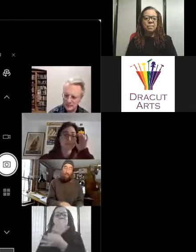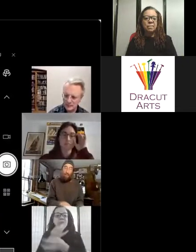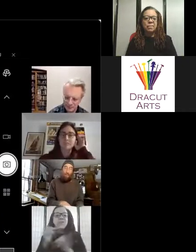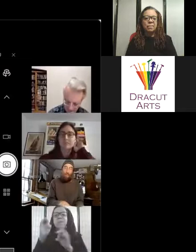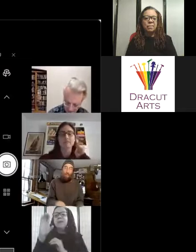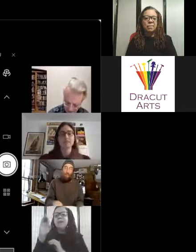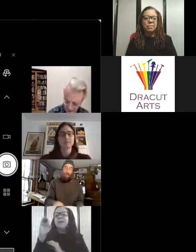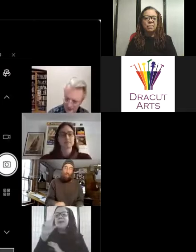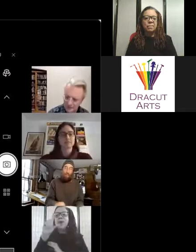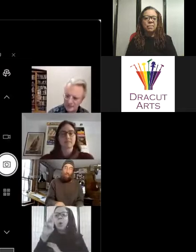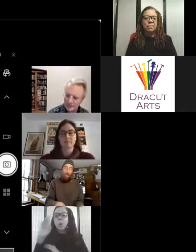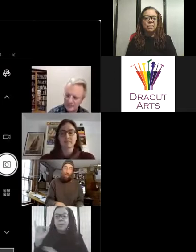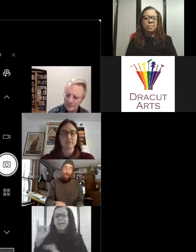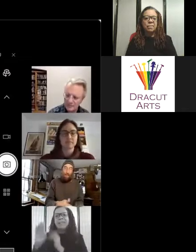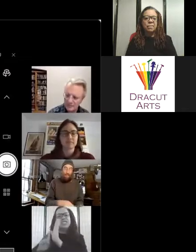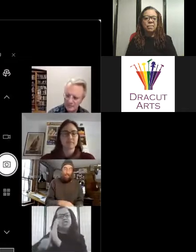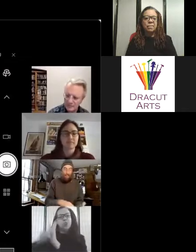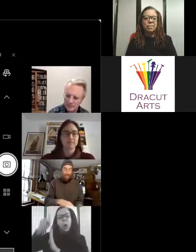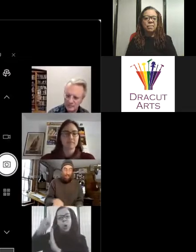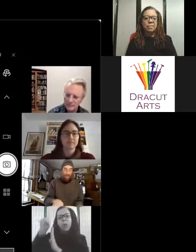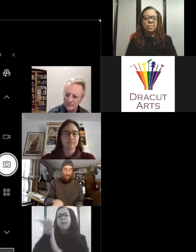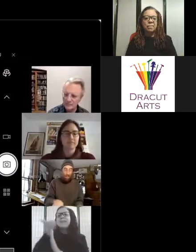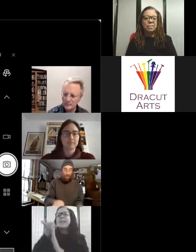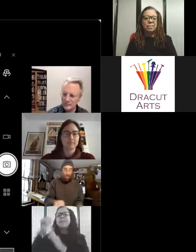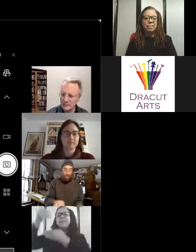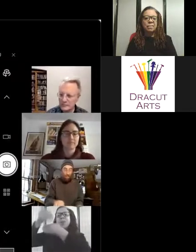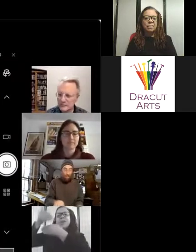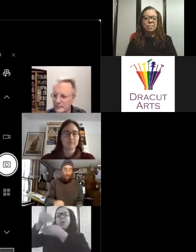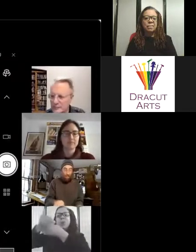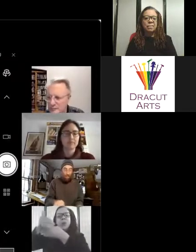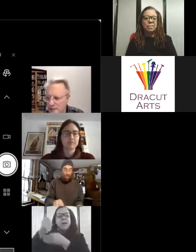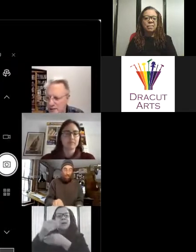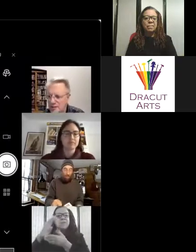almost the height of a a panel. And then, a couple pages later, when I drew him,